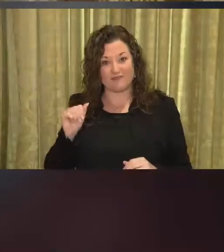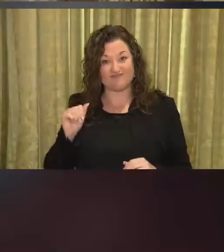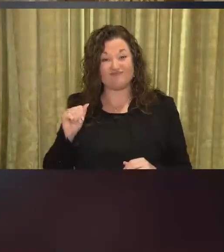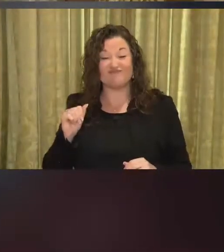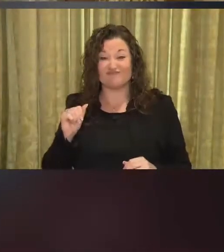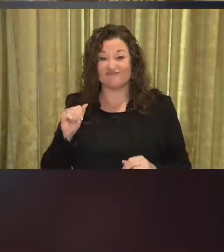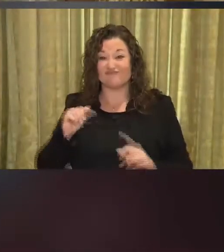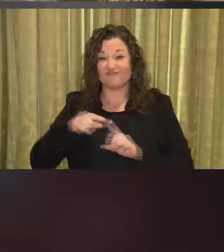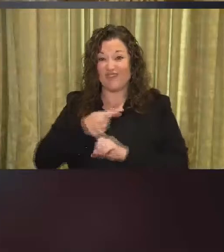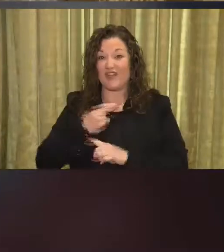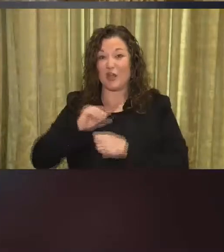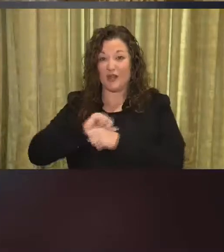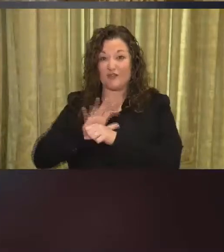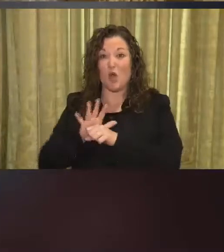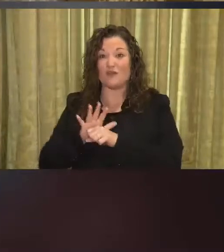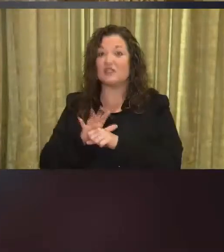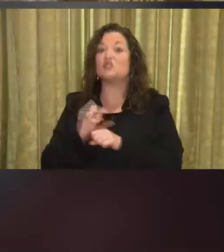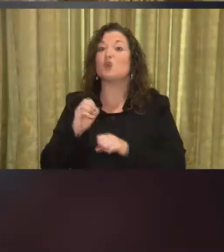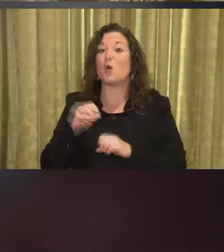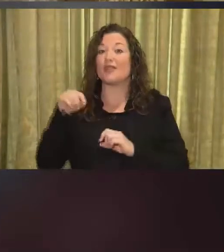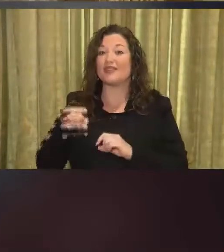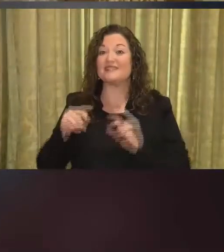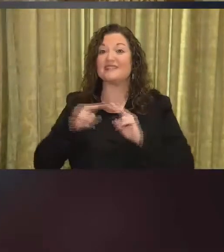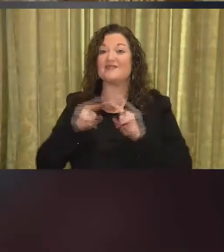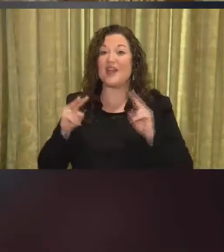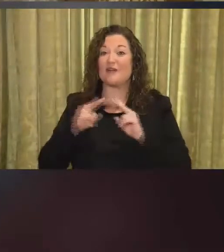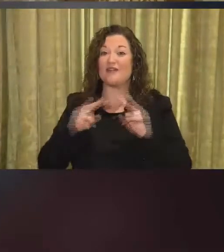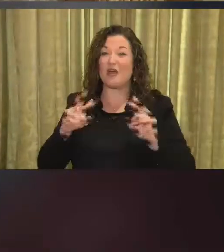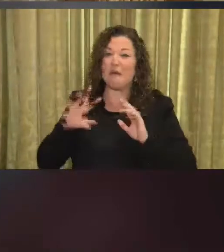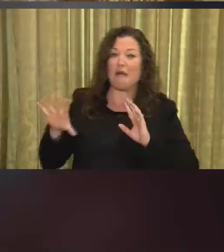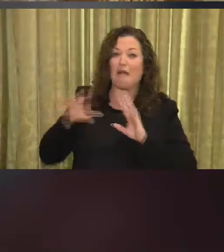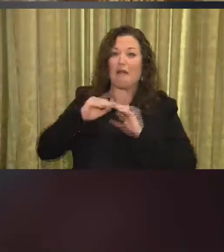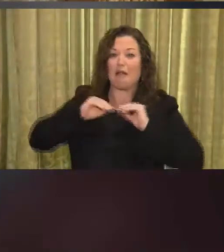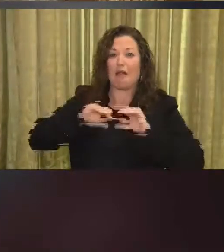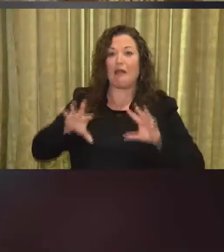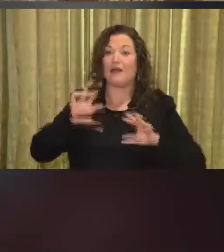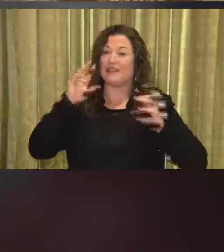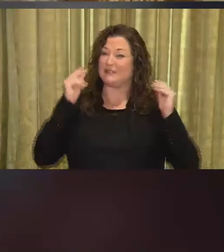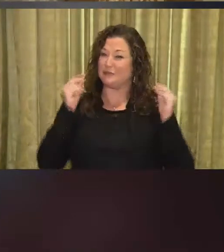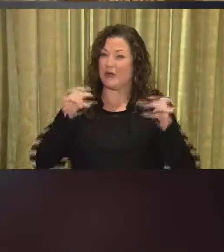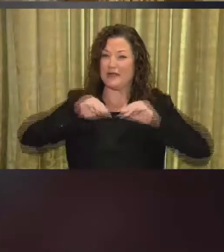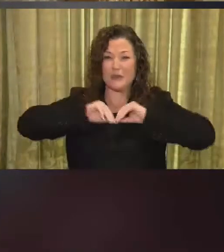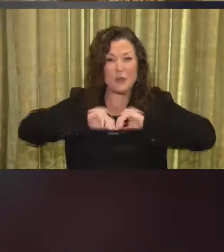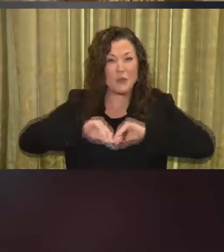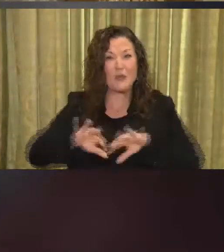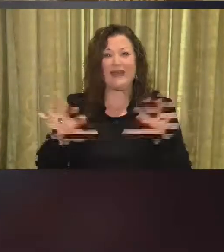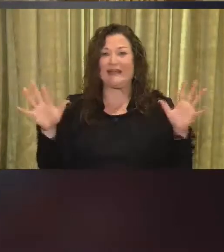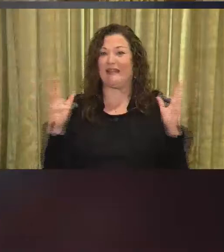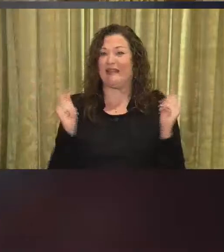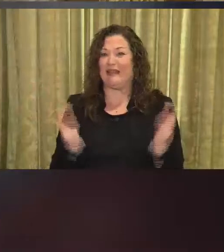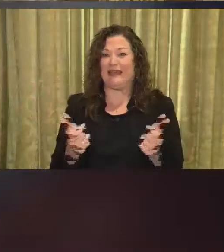So it is a very, very transmissible, and that's what makes it spread so quickly among the population.